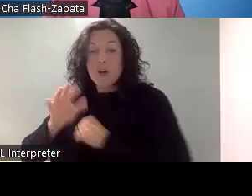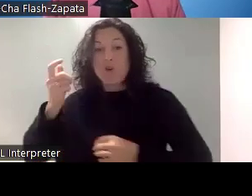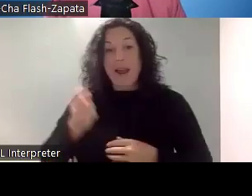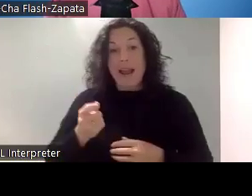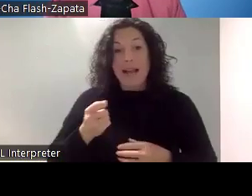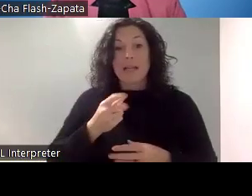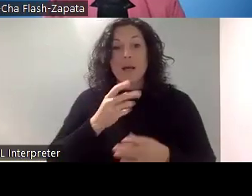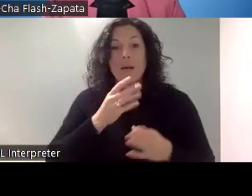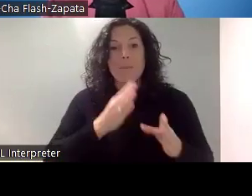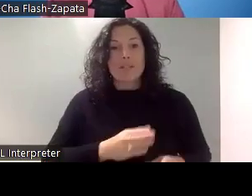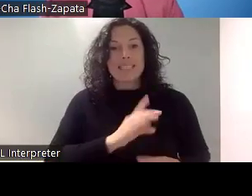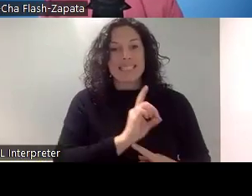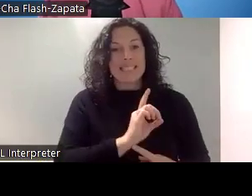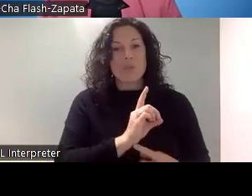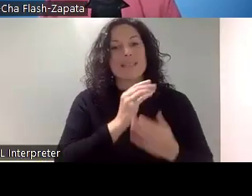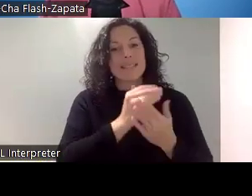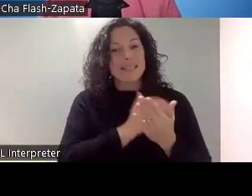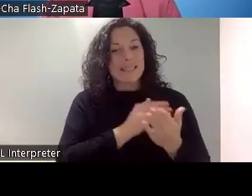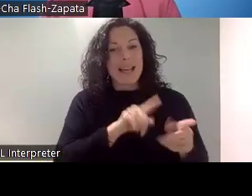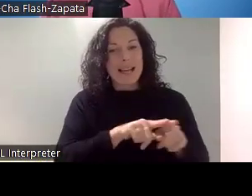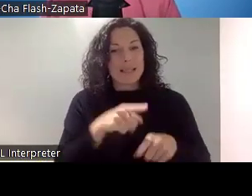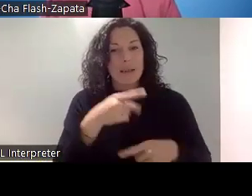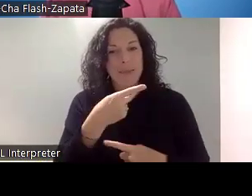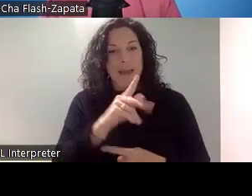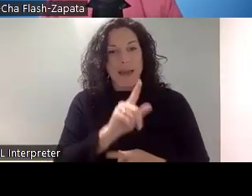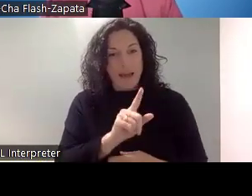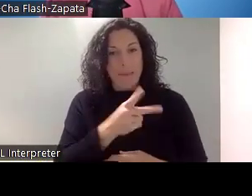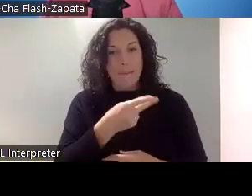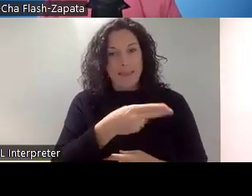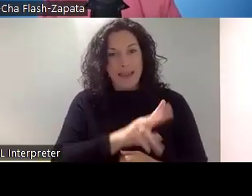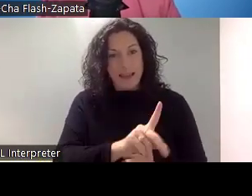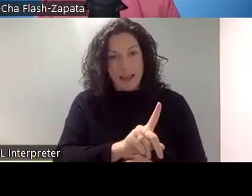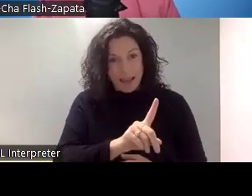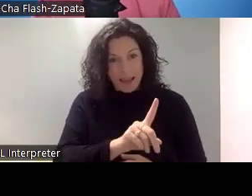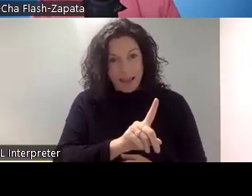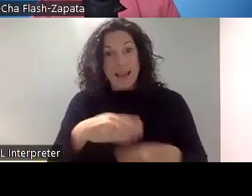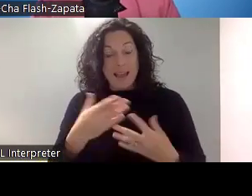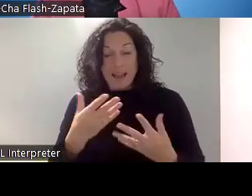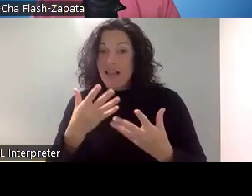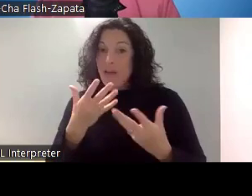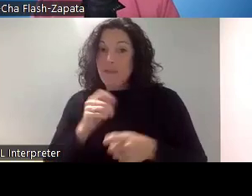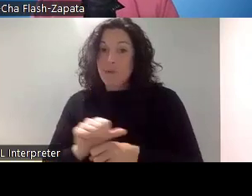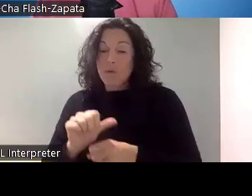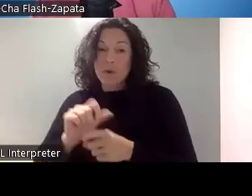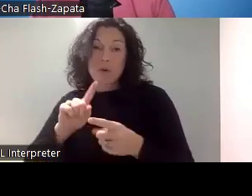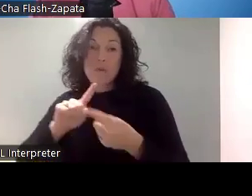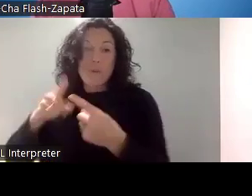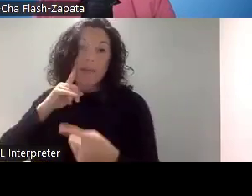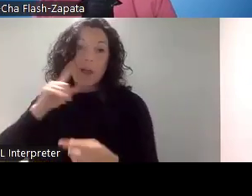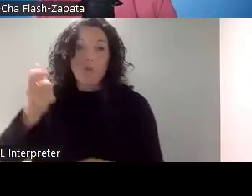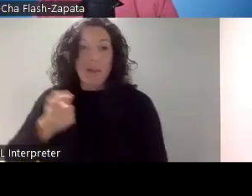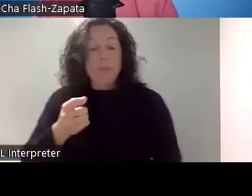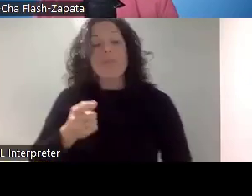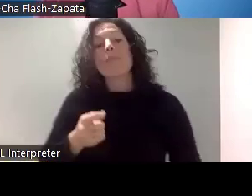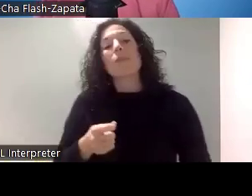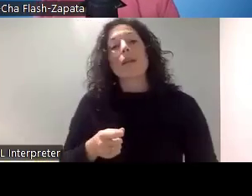and devoted significant effort to these foreign-funded grants, and this, in one particular,